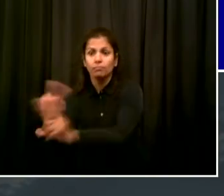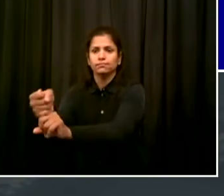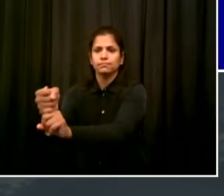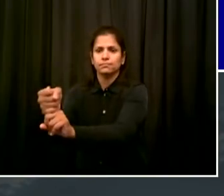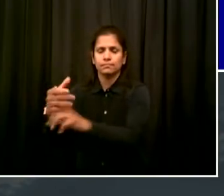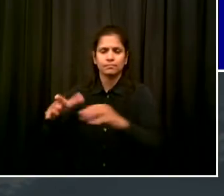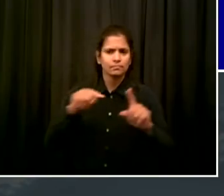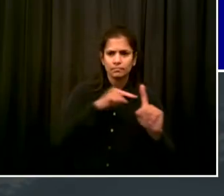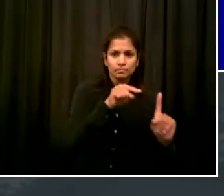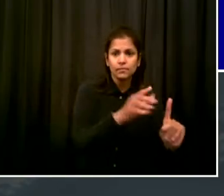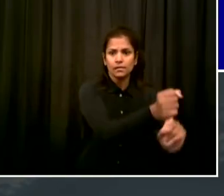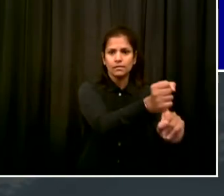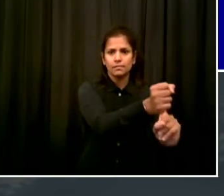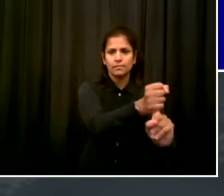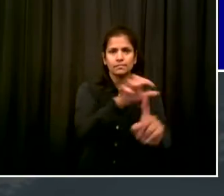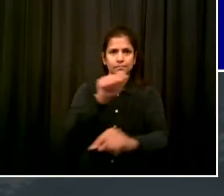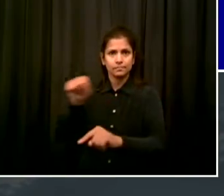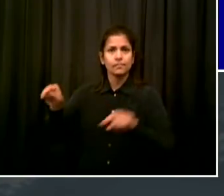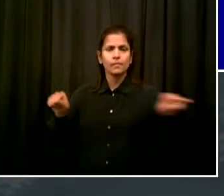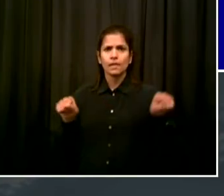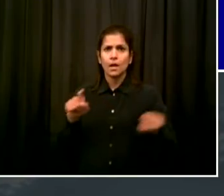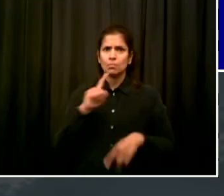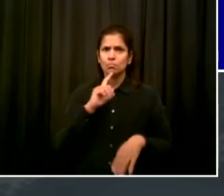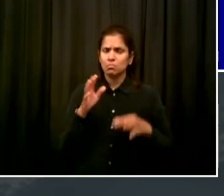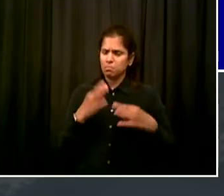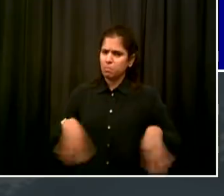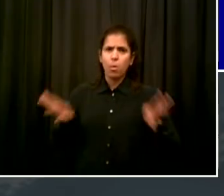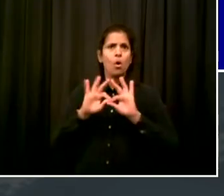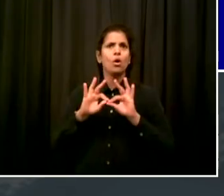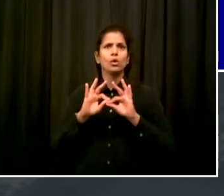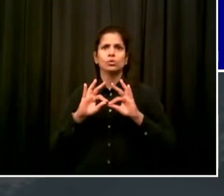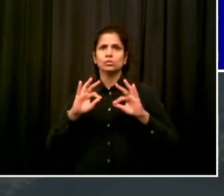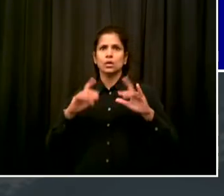COMBINIOATN, POLCEI N ITHE RIHTG YWA, HTE RIGHT PLACE, THE RIGHT NUMBER, WITH COMMUNITY SUPPORT AND EFFORTS,